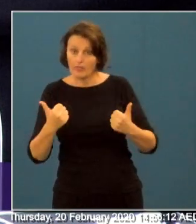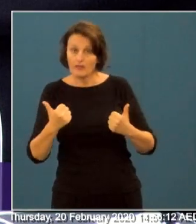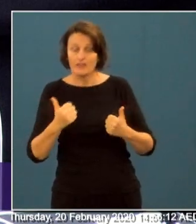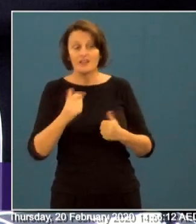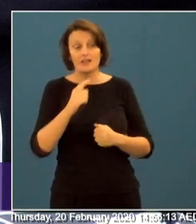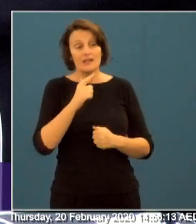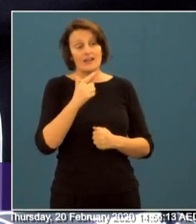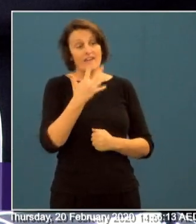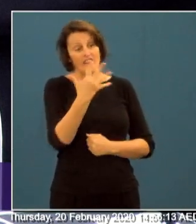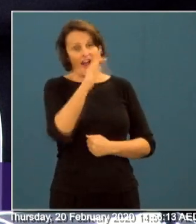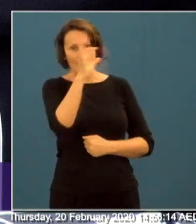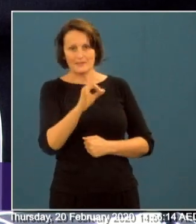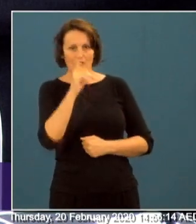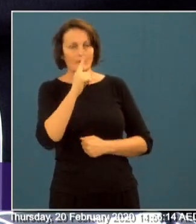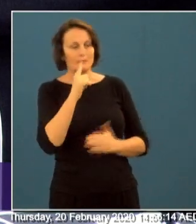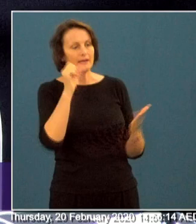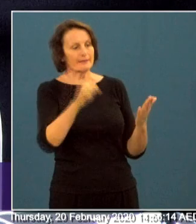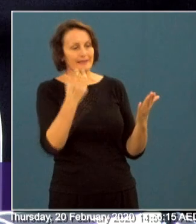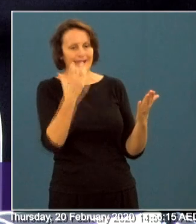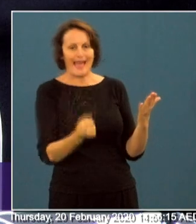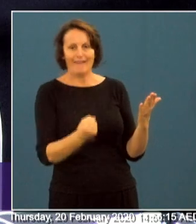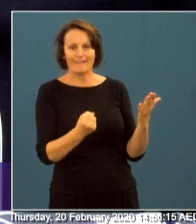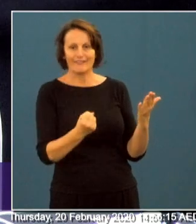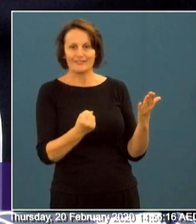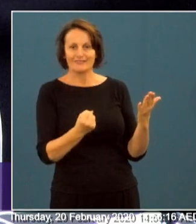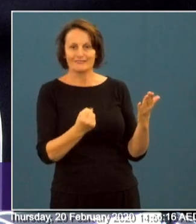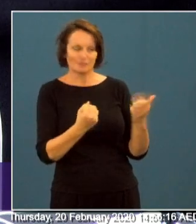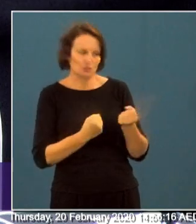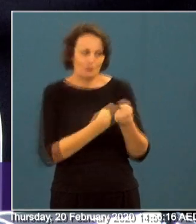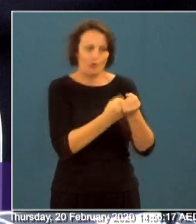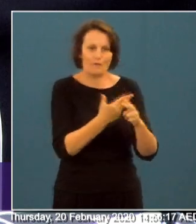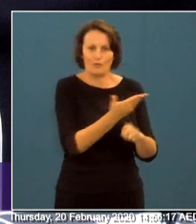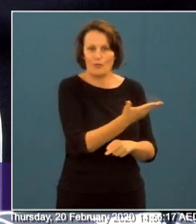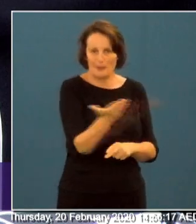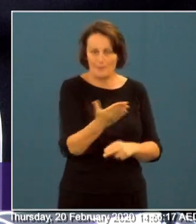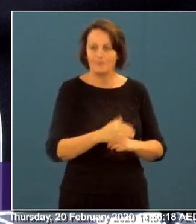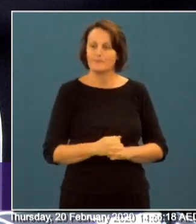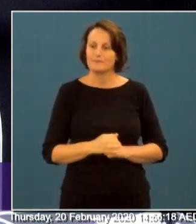Another question, for example, was: Does the LHD have information specifically designed for people